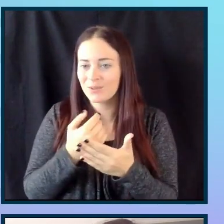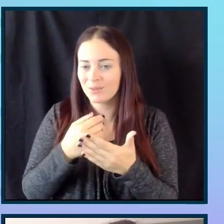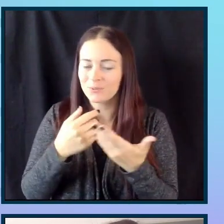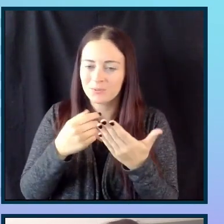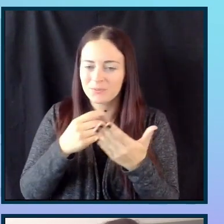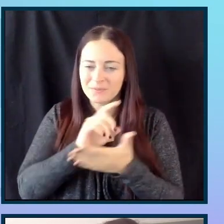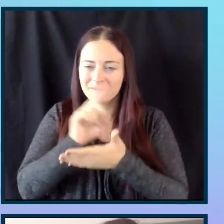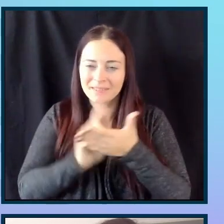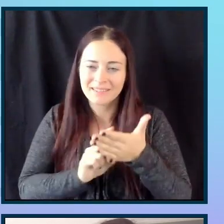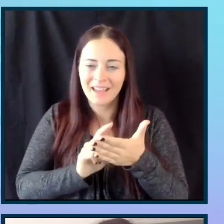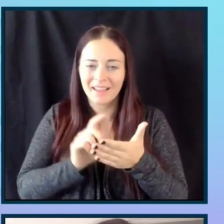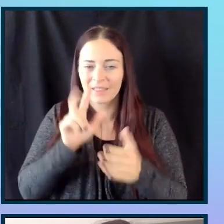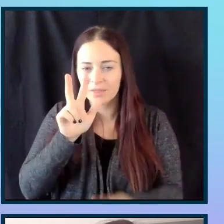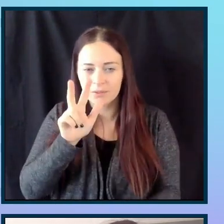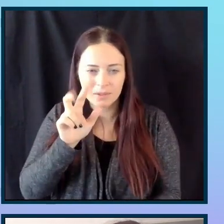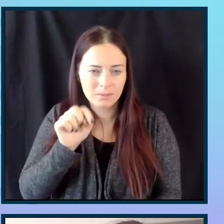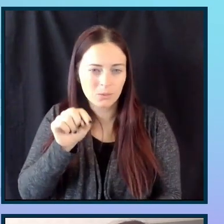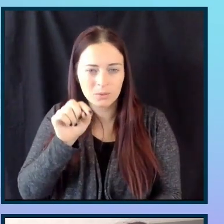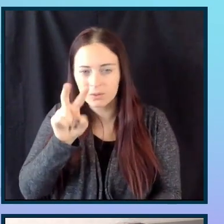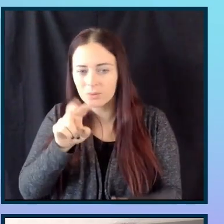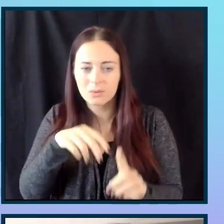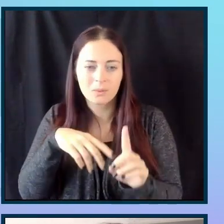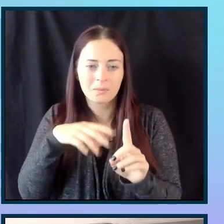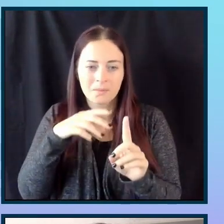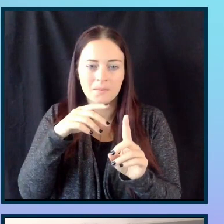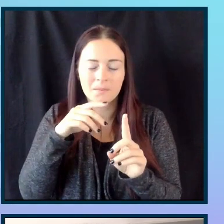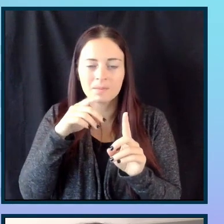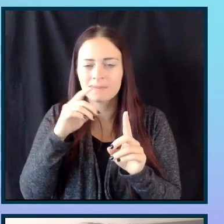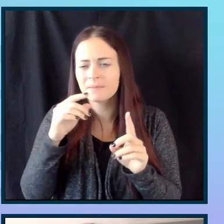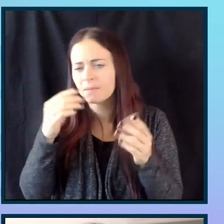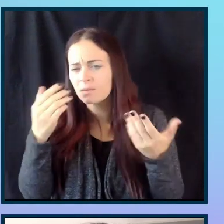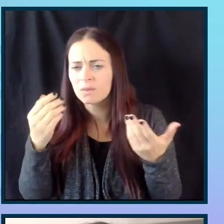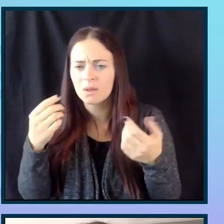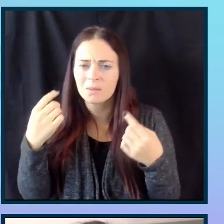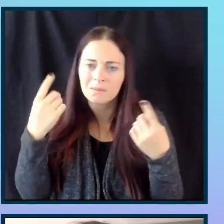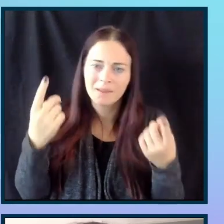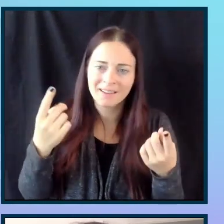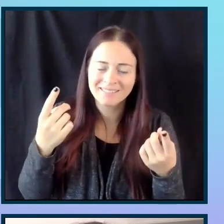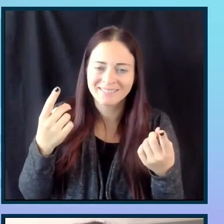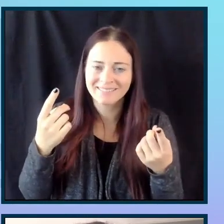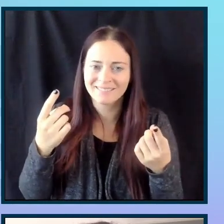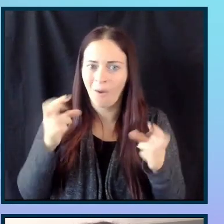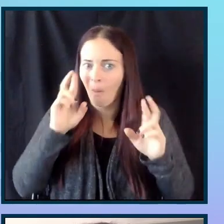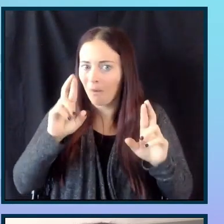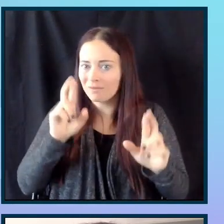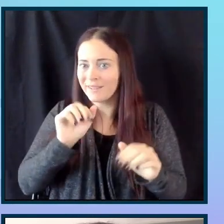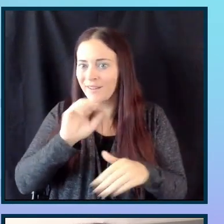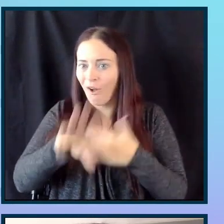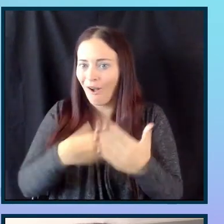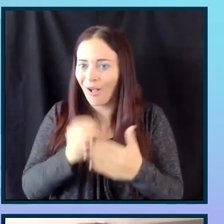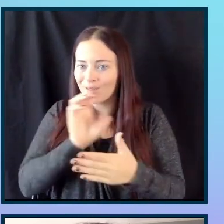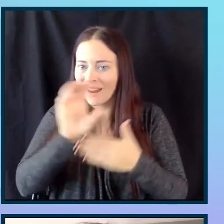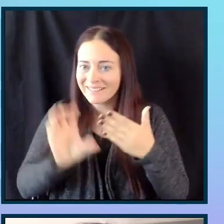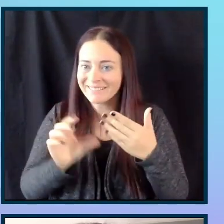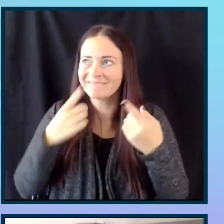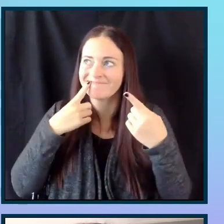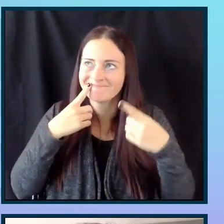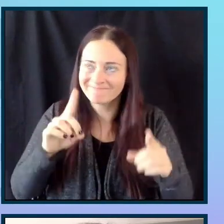Like I said, we're still working on some of these, but expect most, if not all of these to come out in WCAG 2.2 once we are ready to go.